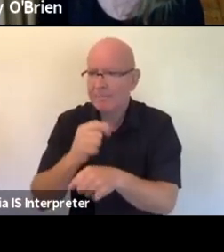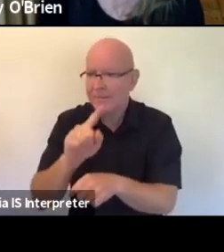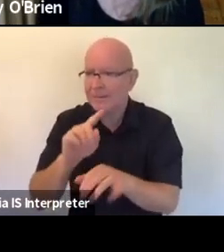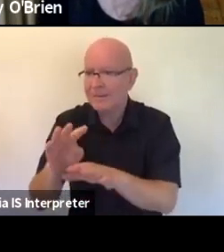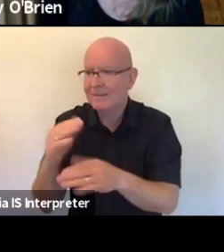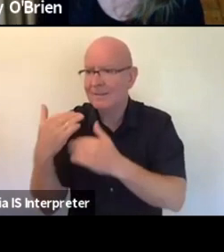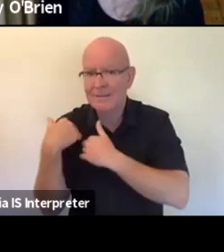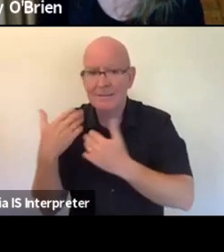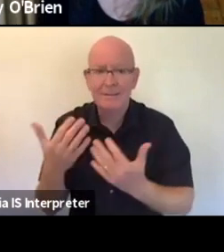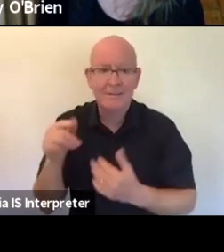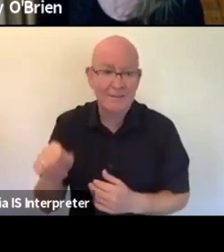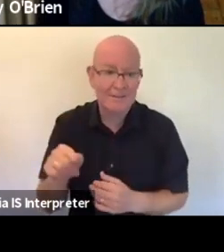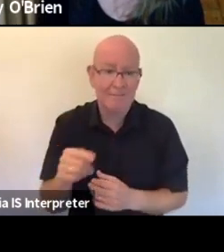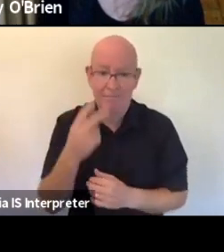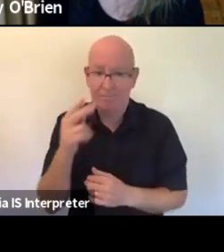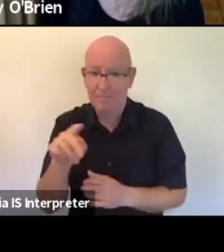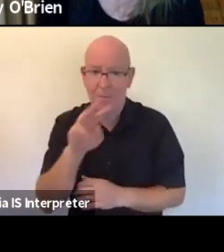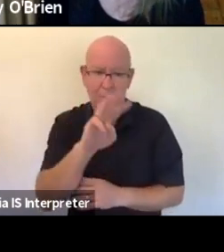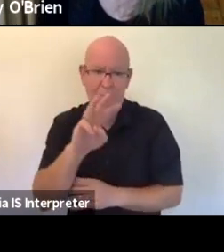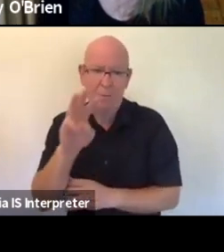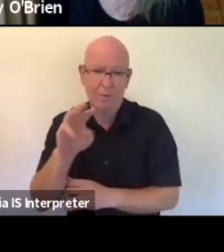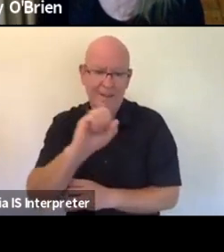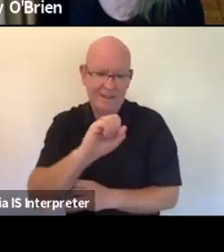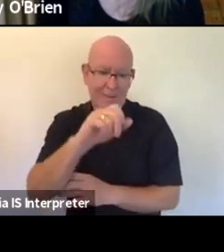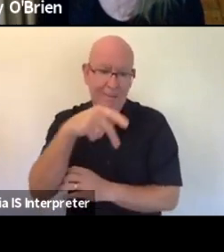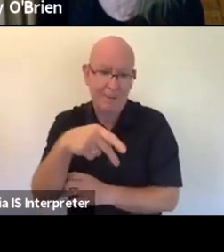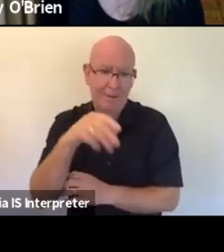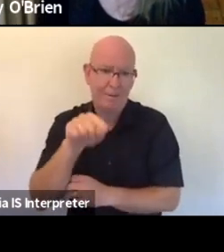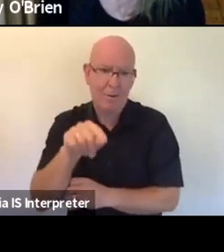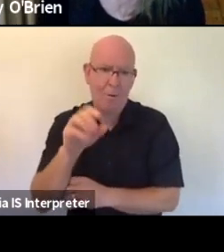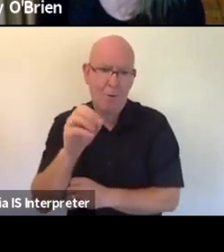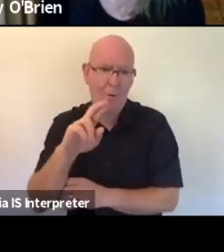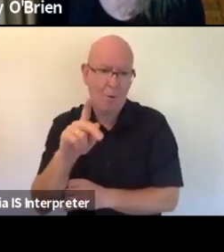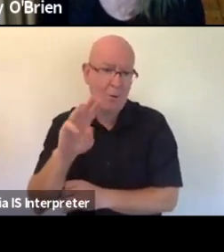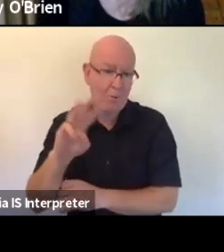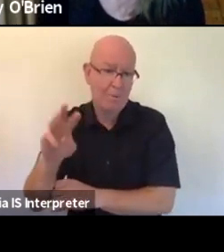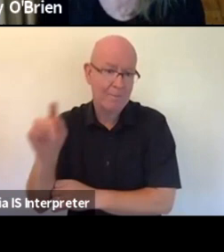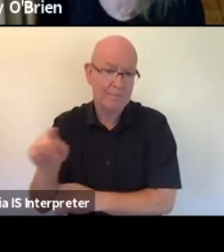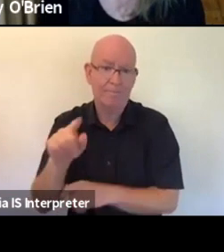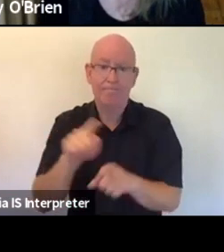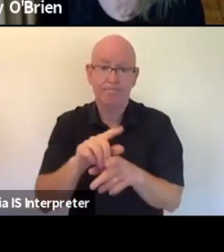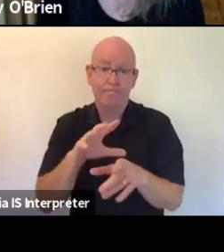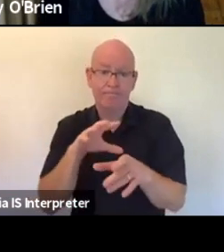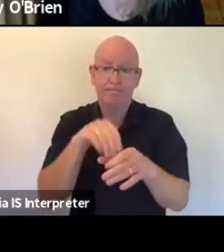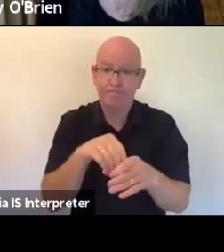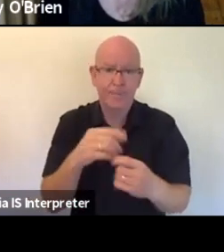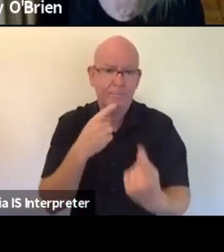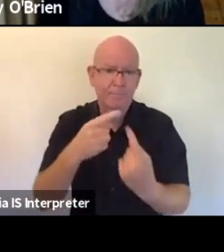Most persons with a disability do not have social protection coverage. And estimates are that less than 30% of people